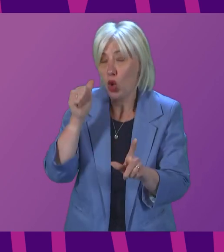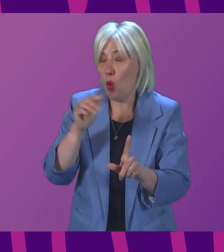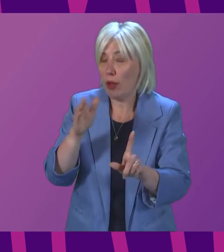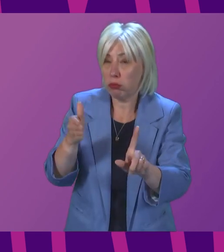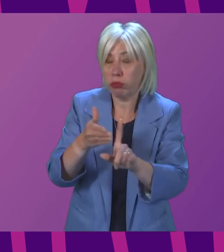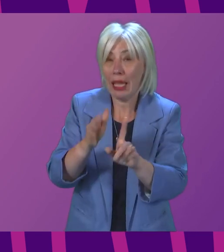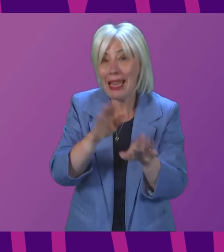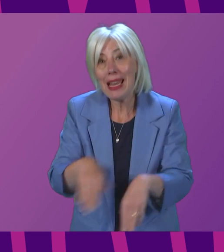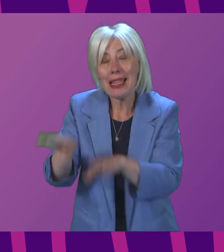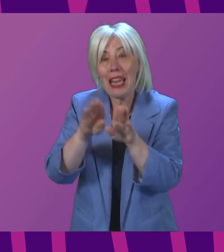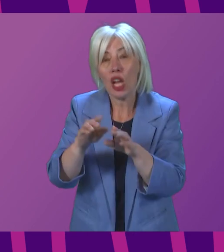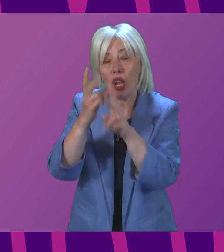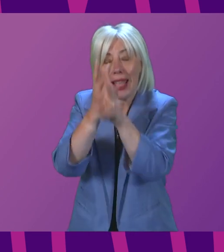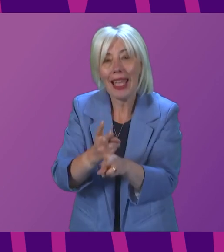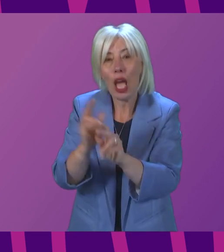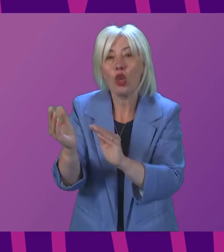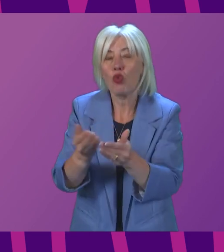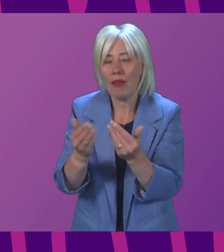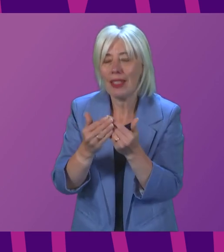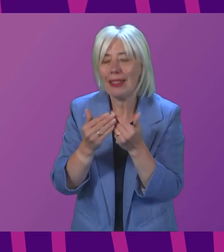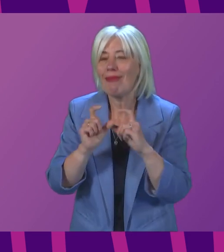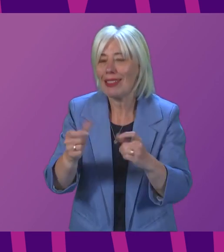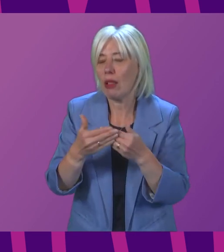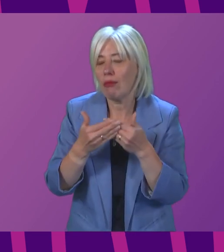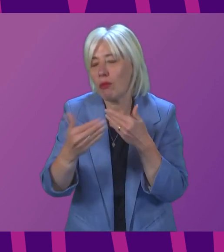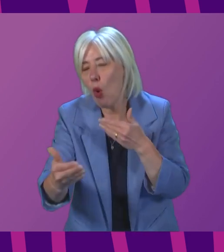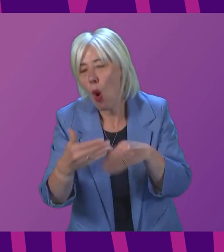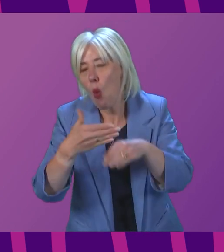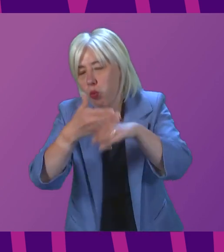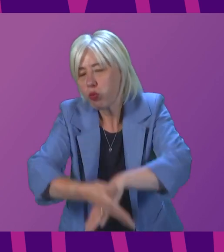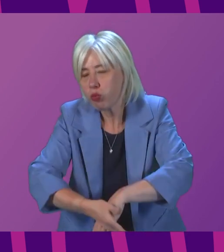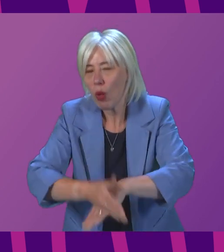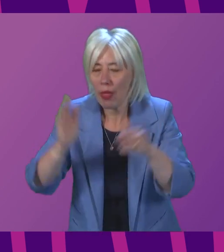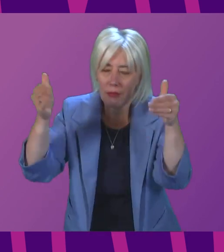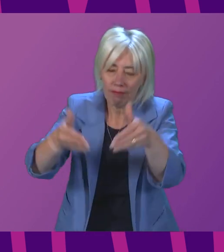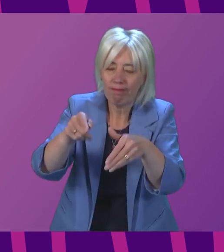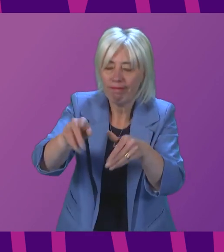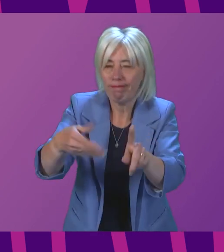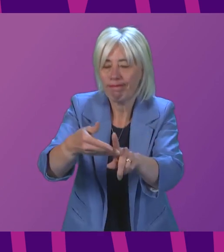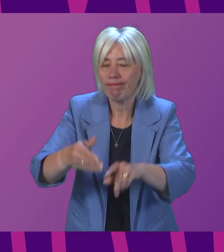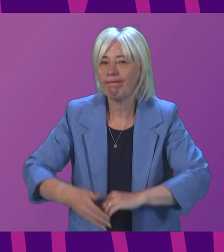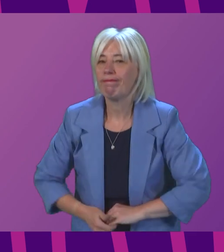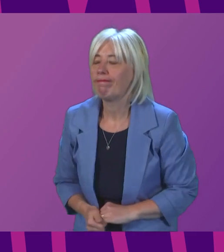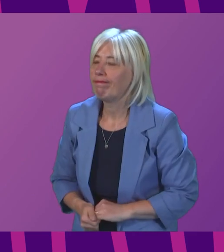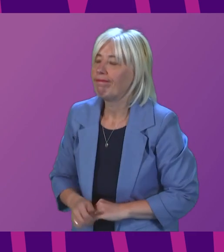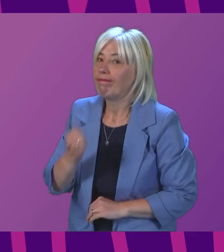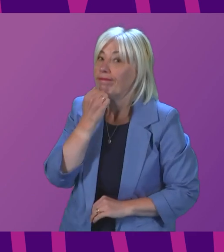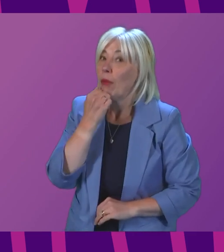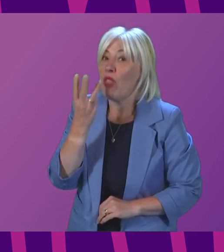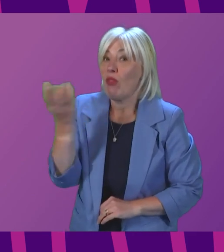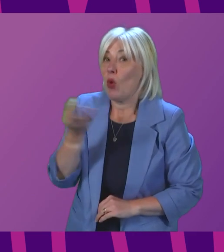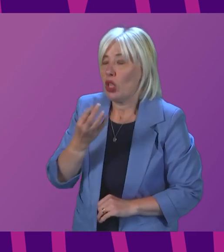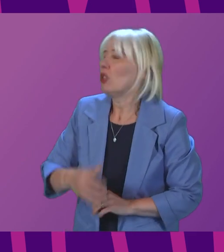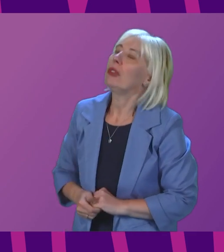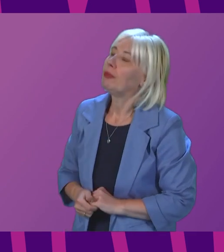care service, that there is more work to do, and we are very focused on achieving that.